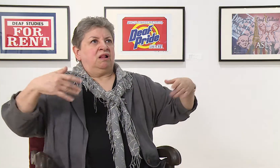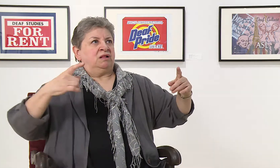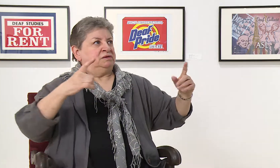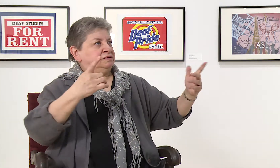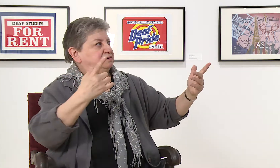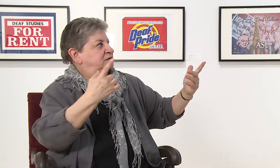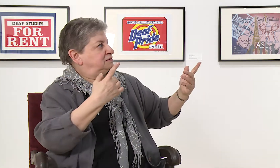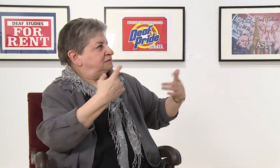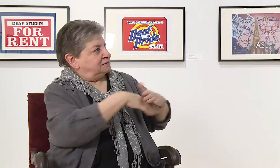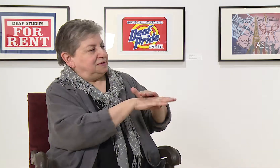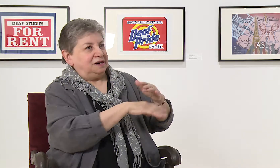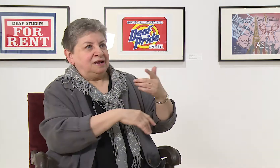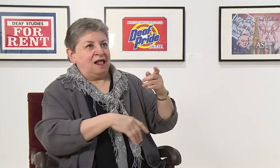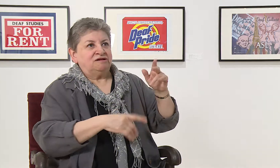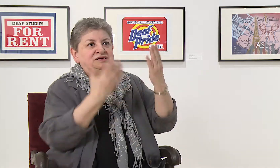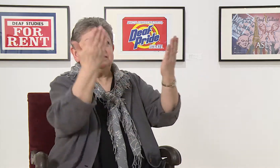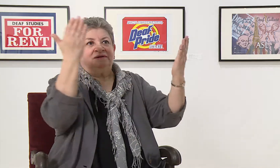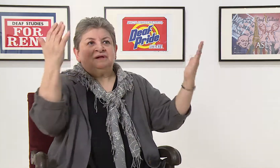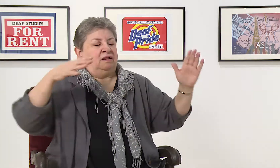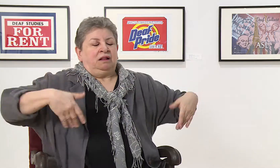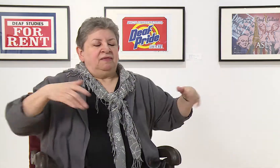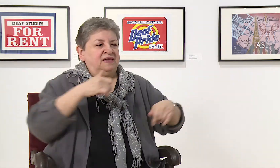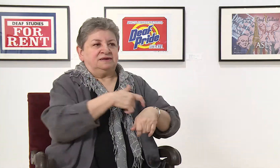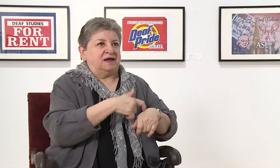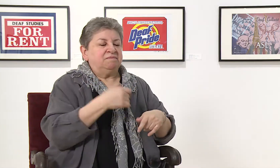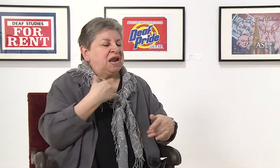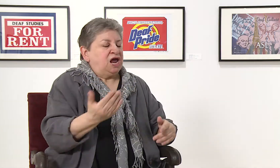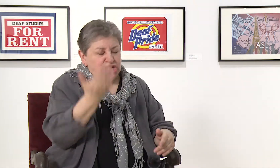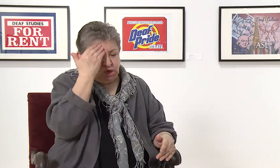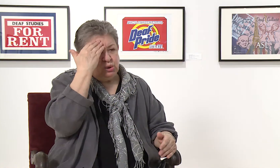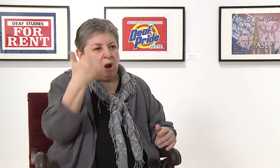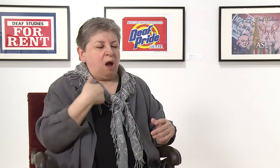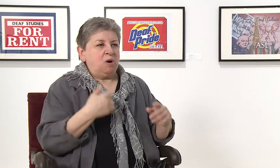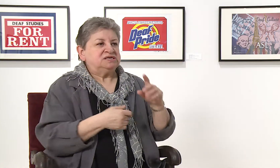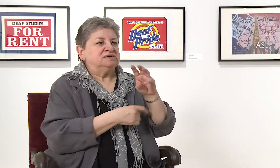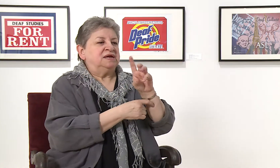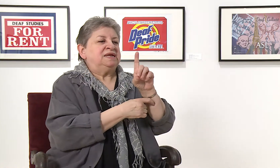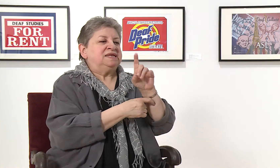gallery pieces. Even though I wasn't featured in a gallery quite yet,